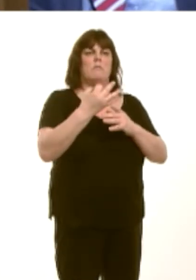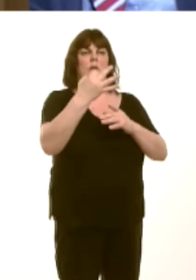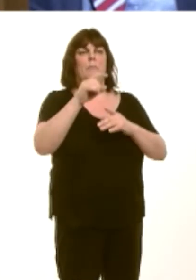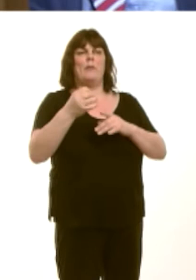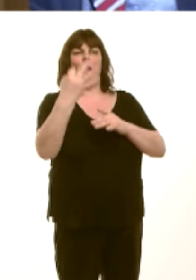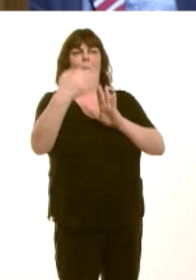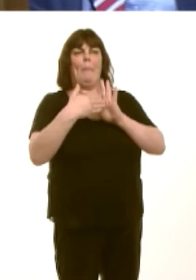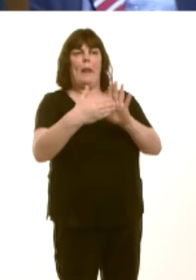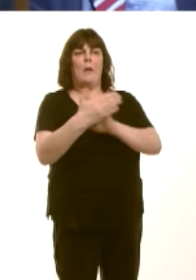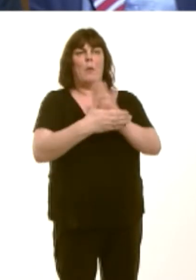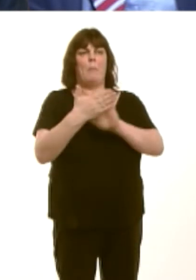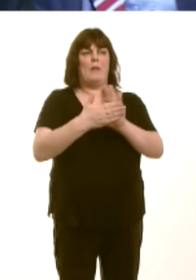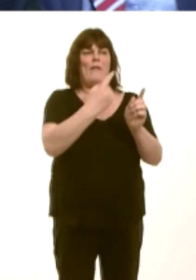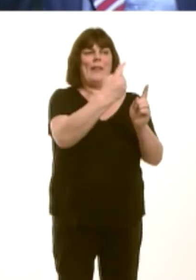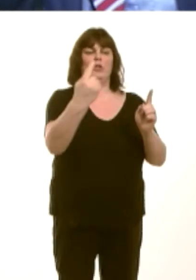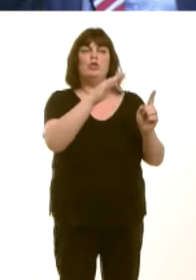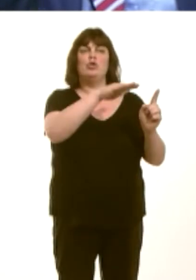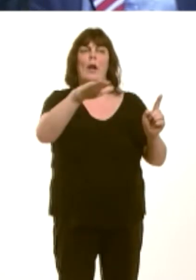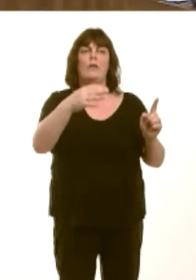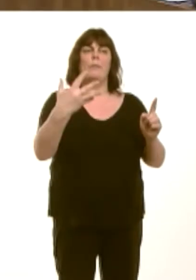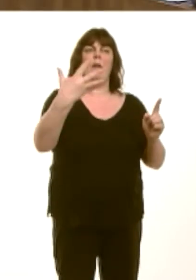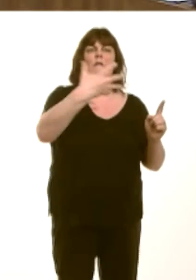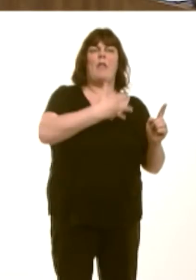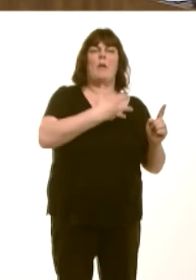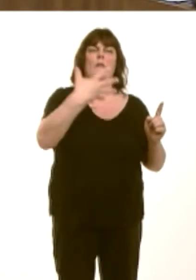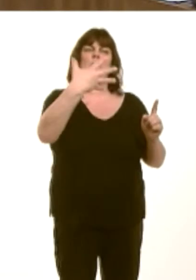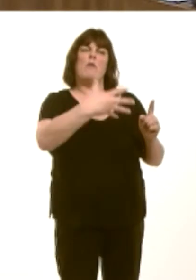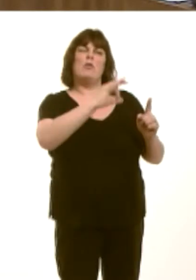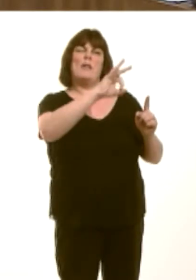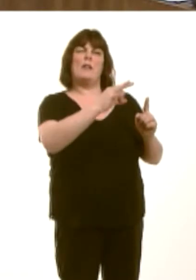That equates to £5,880 per pupil. Russell George: Thank you for your answer, First Minister.